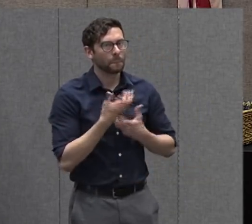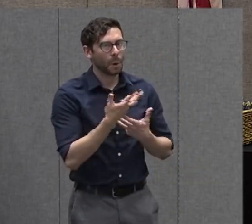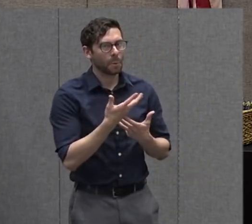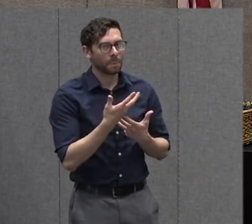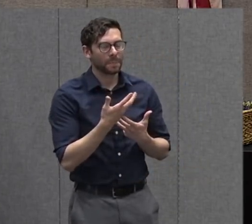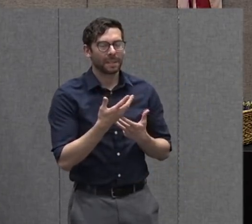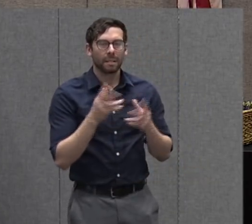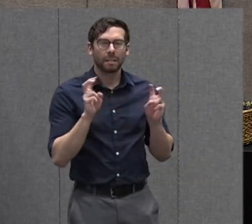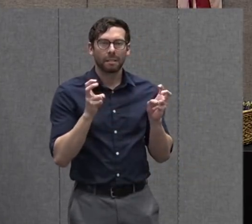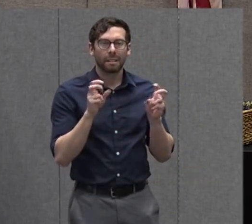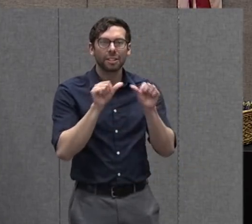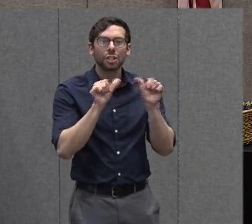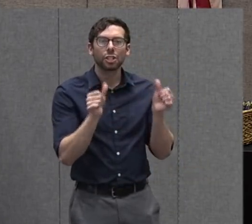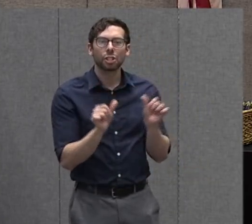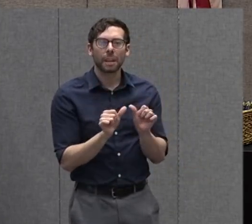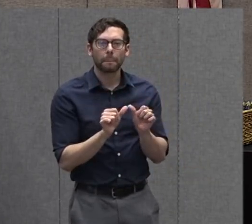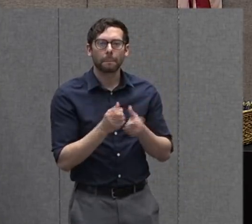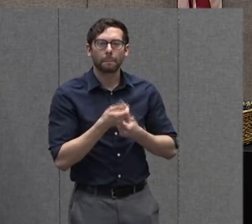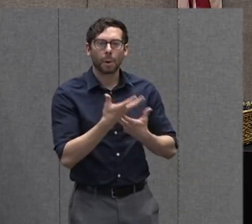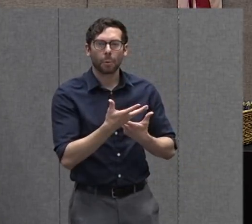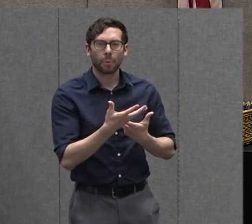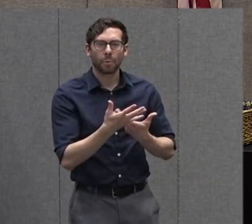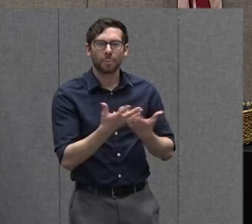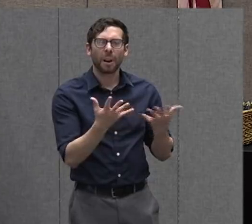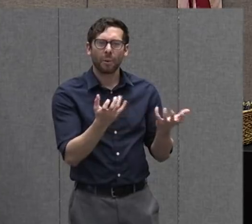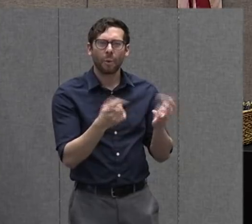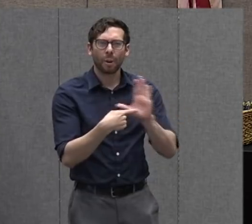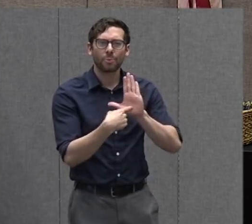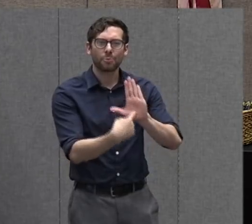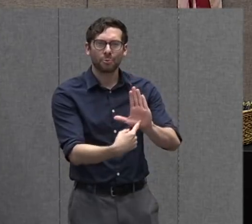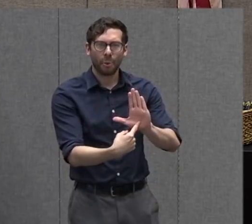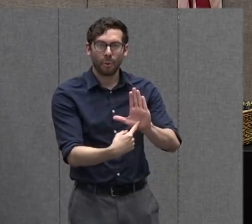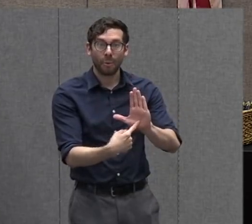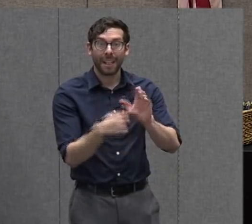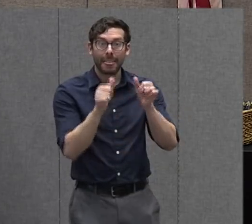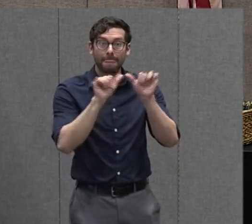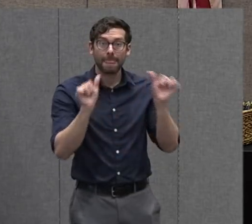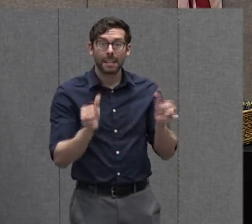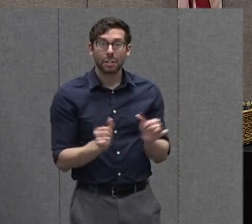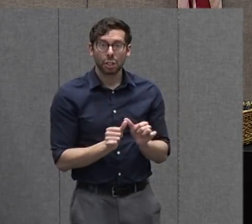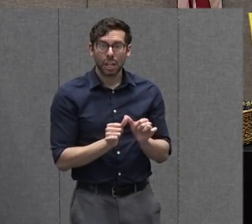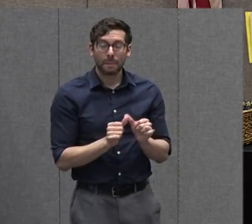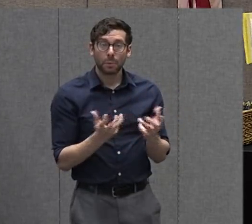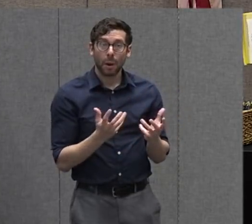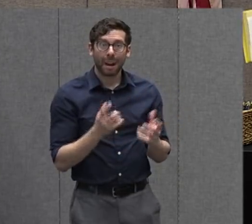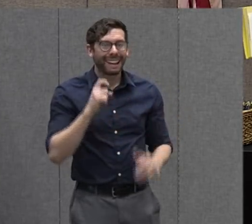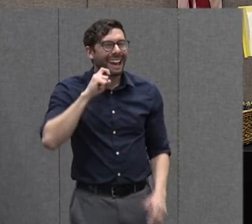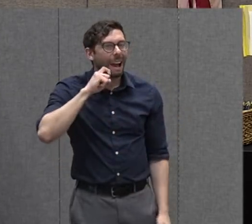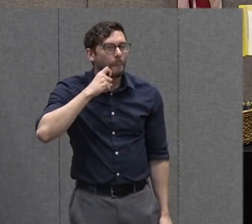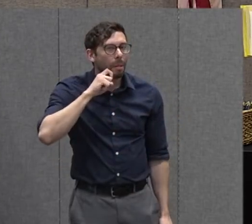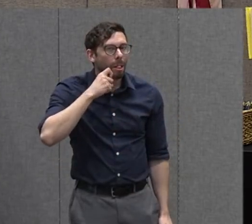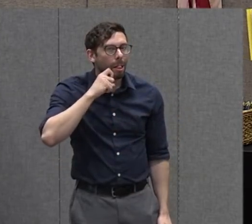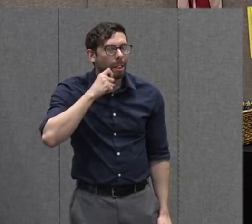because it's in the shape of an apple. [Miss Martindale] It's also called a concrete poem. [Mr. R] Oh, get out of here. [Miss Martindale] Yeah.